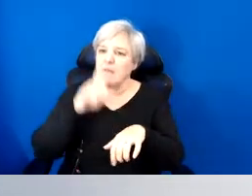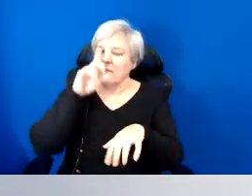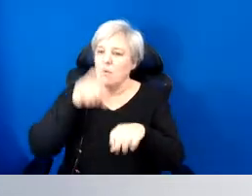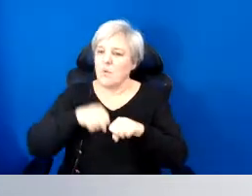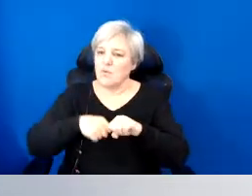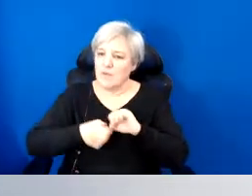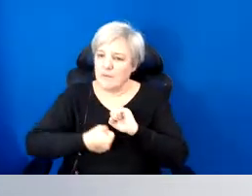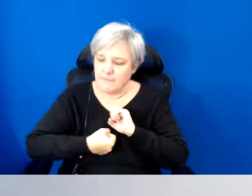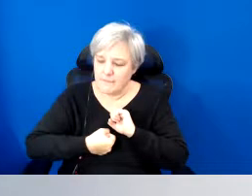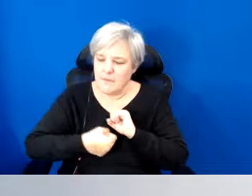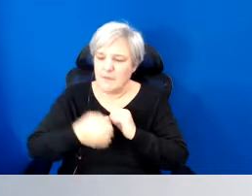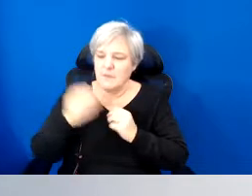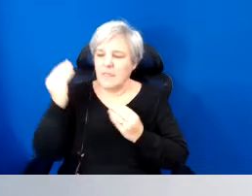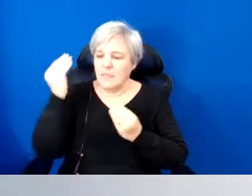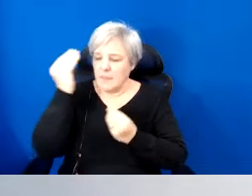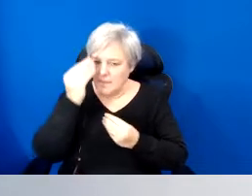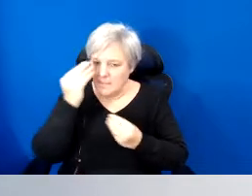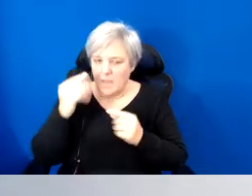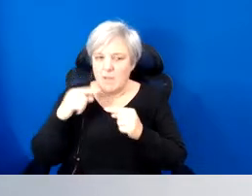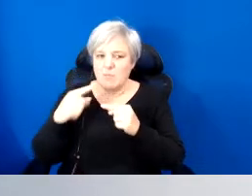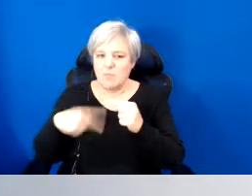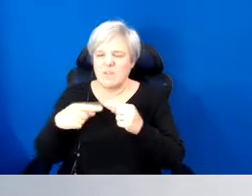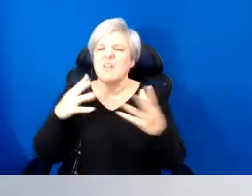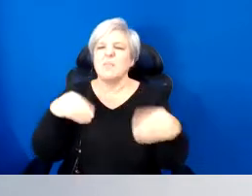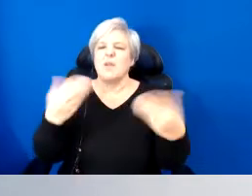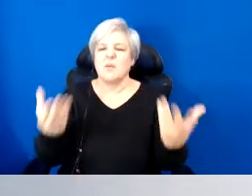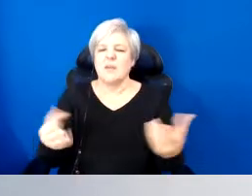So here's some tools. A model. It's called Tears by Dr.